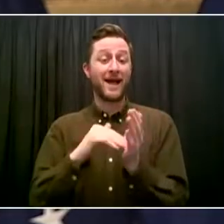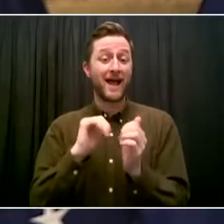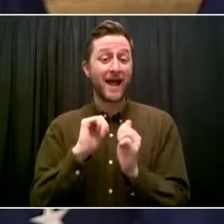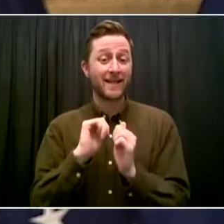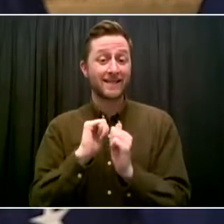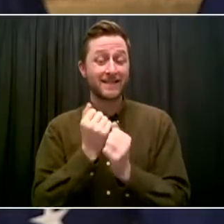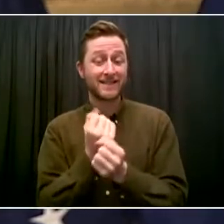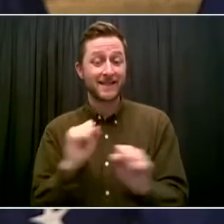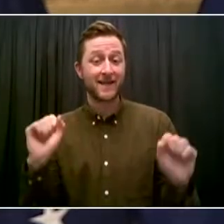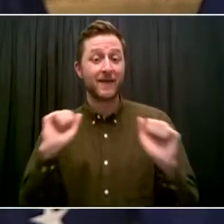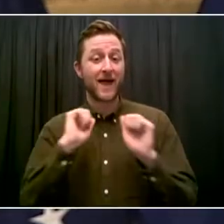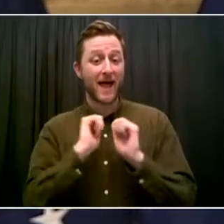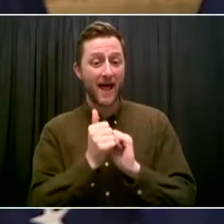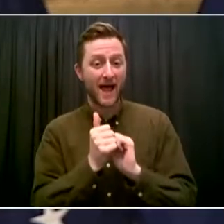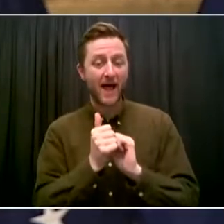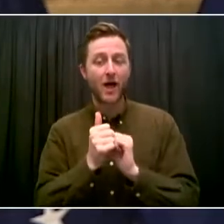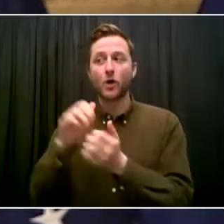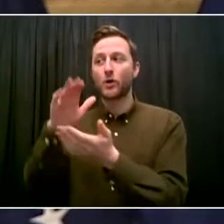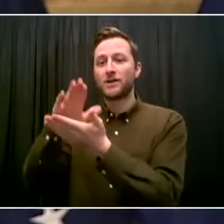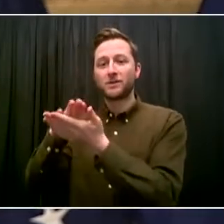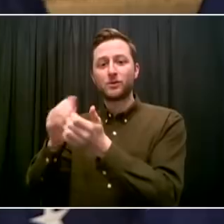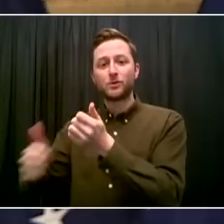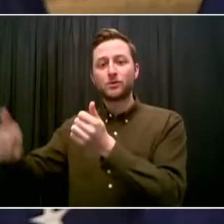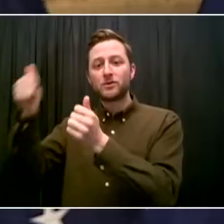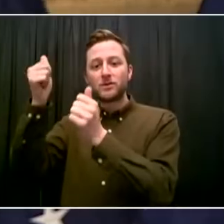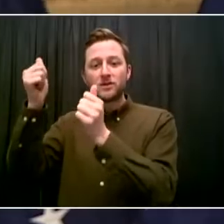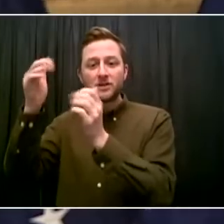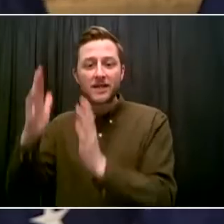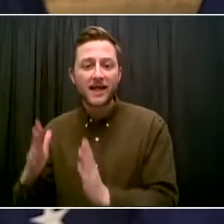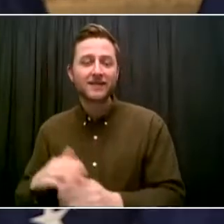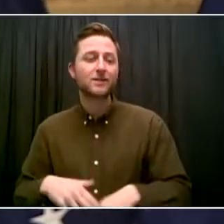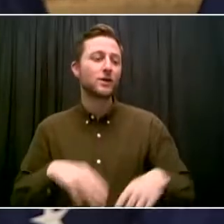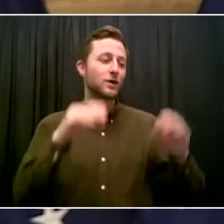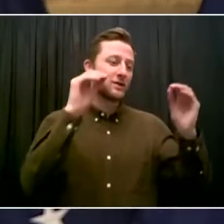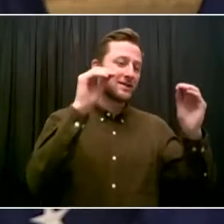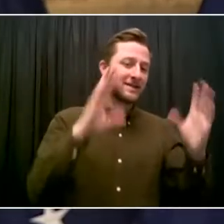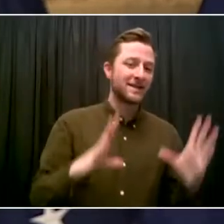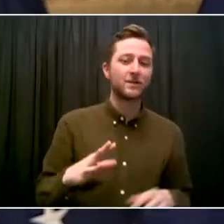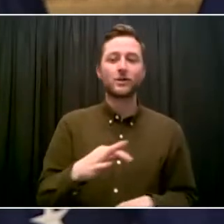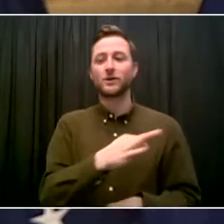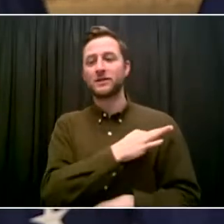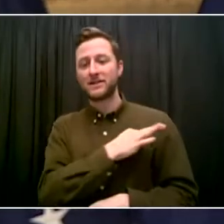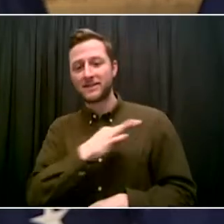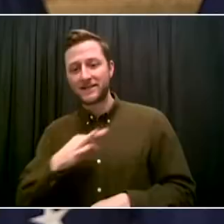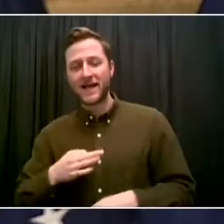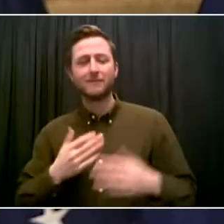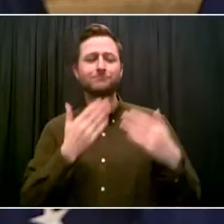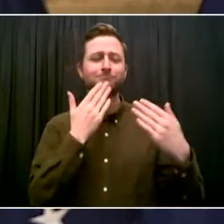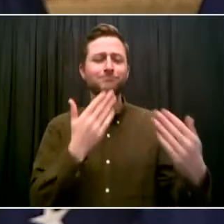TRACK FOR MORE. NEW YORK CITY HAS BEEN ABLE TO SAFELY REOPEN